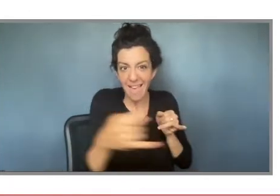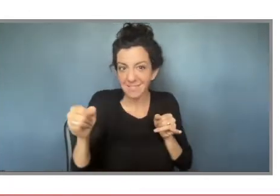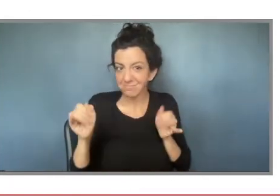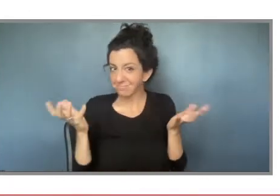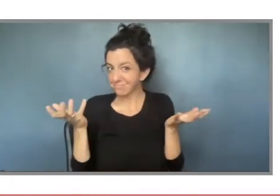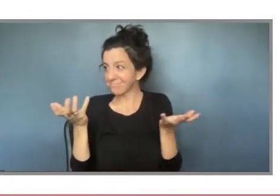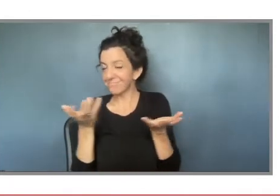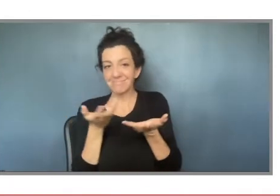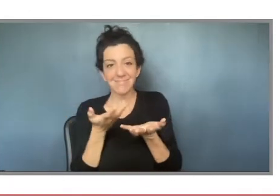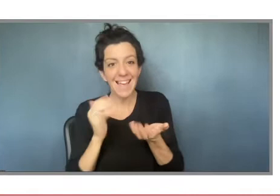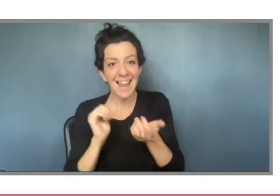Studio: What how it should be treated in redistricting.